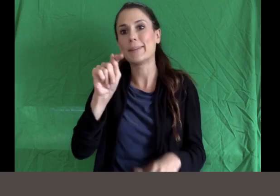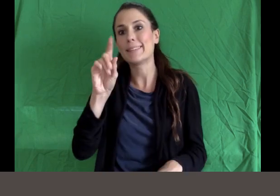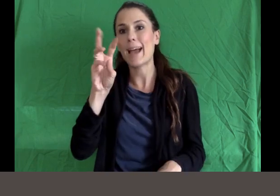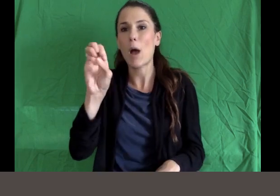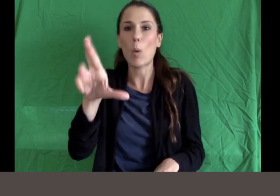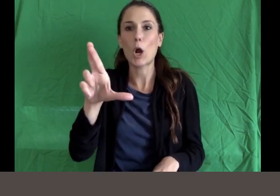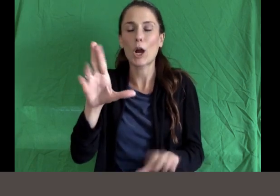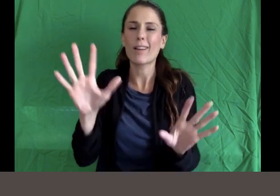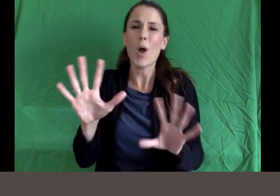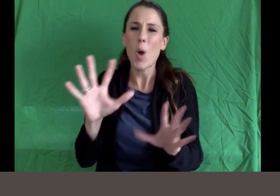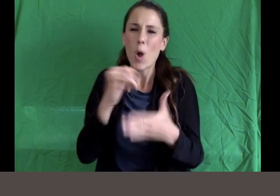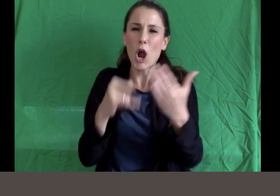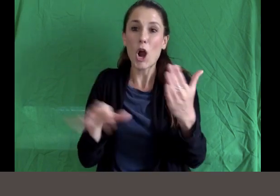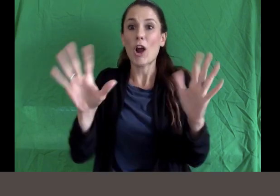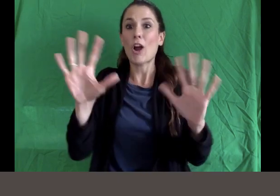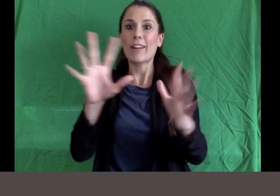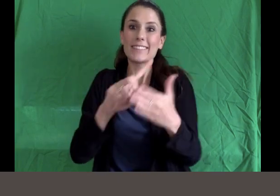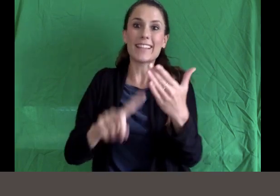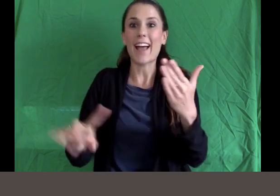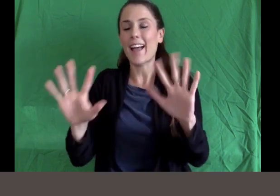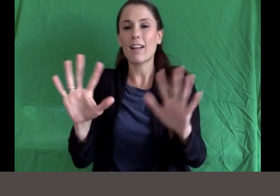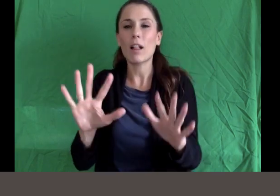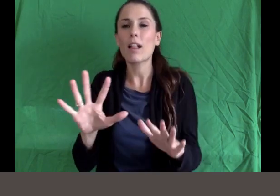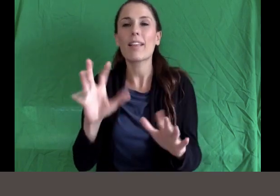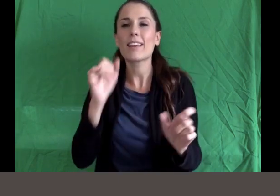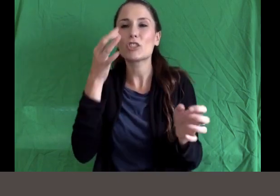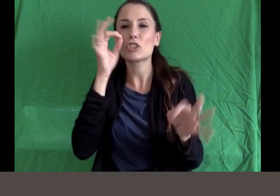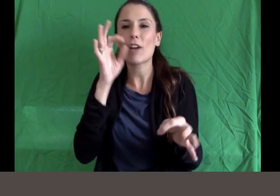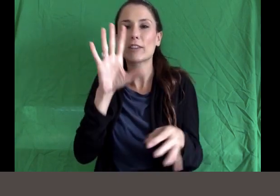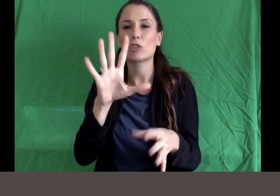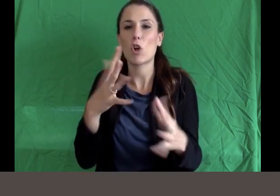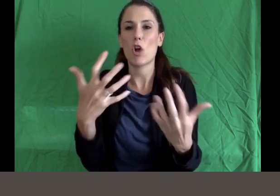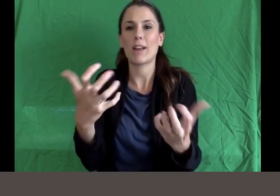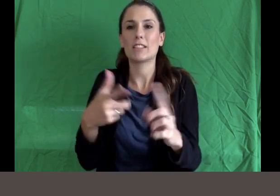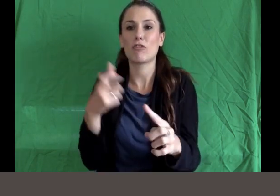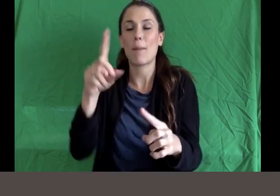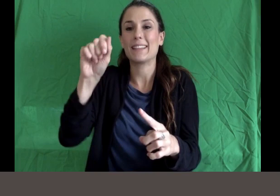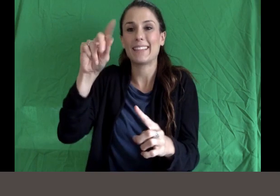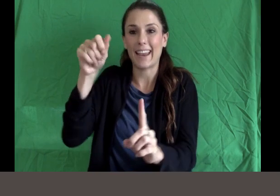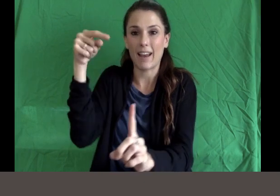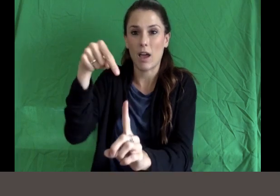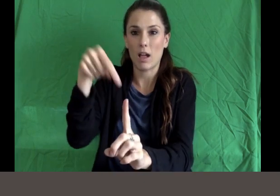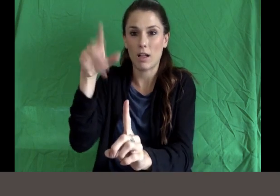design decisions that distracts your audience away from the data itself and you might actually